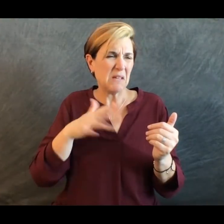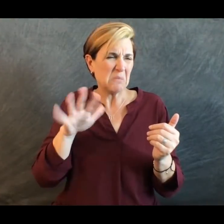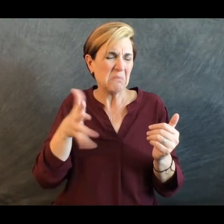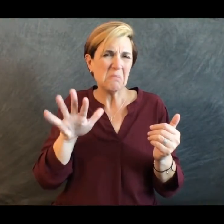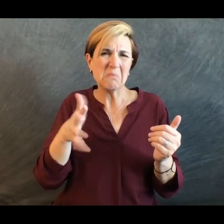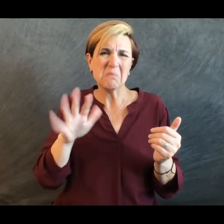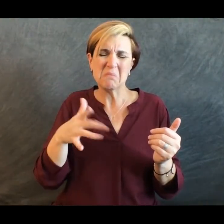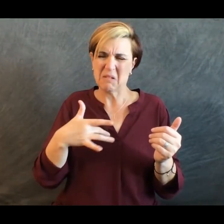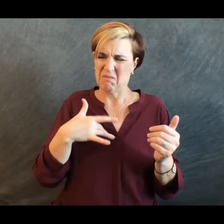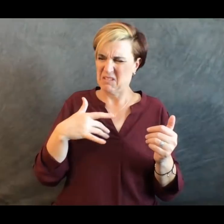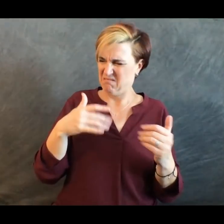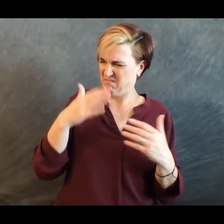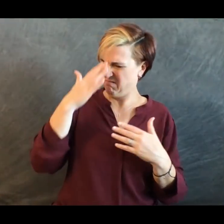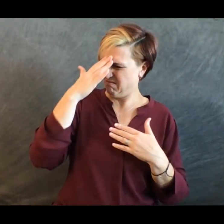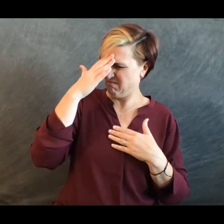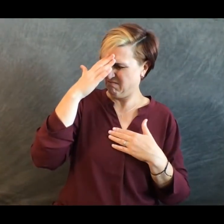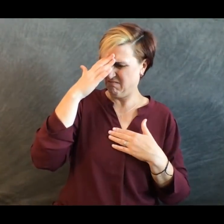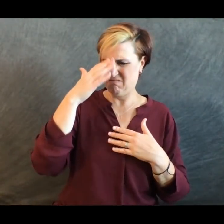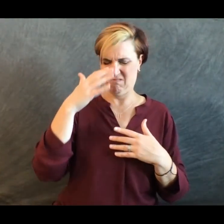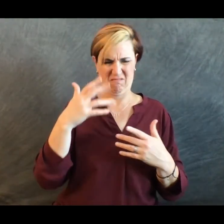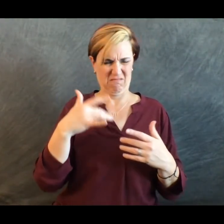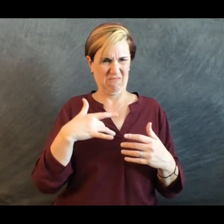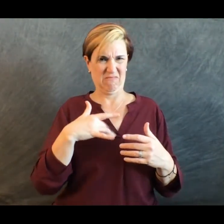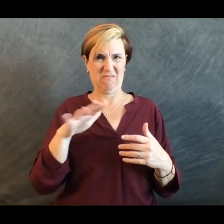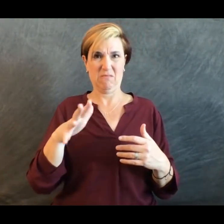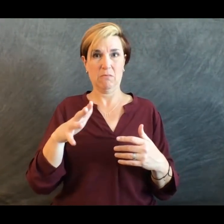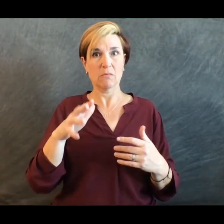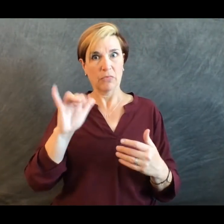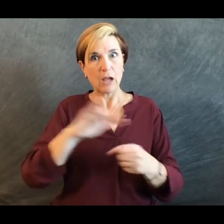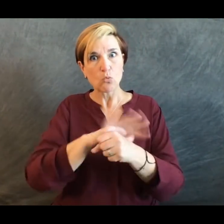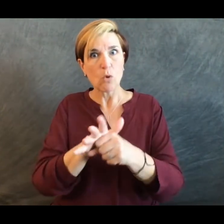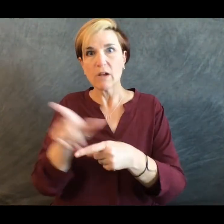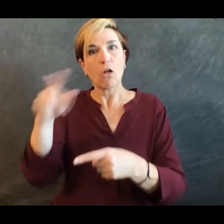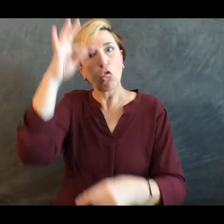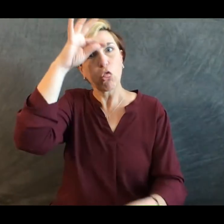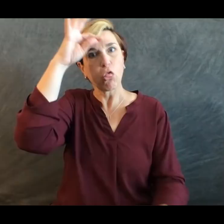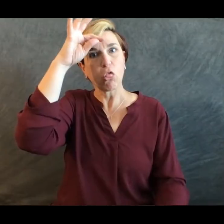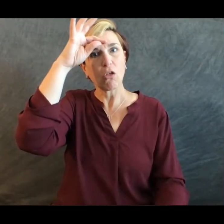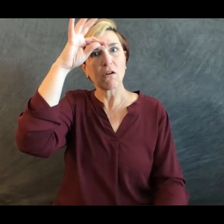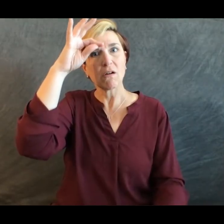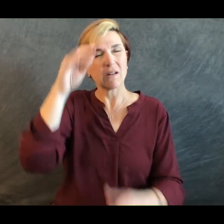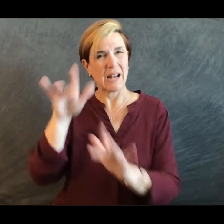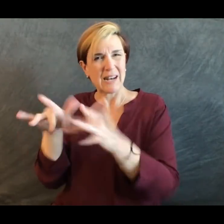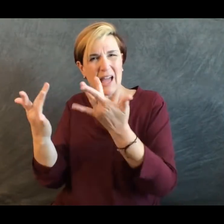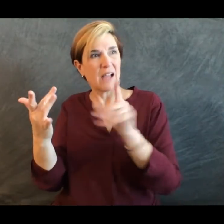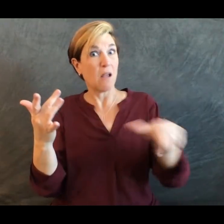the lucky ones the NIH CDC and FDA are currently validating these antibody